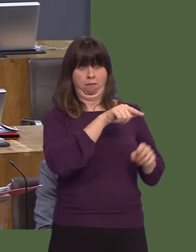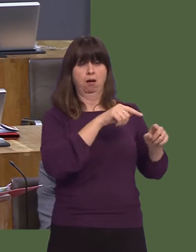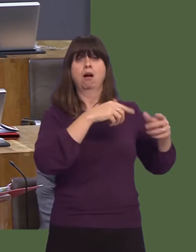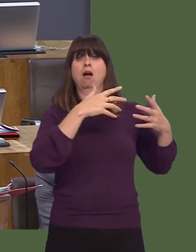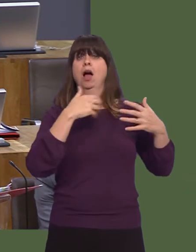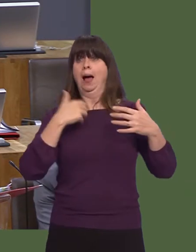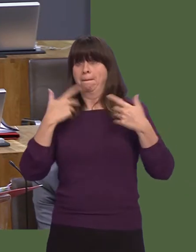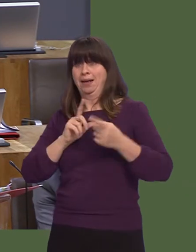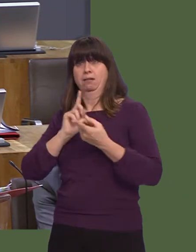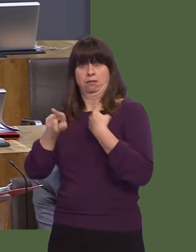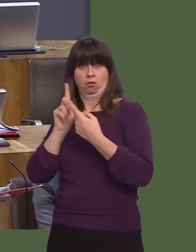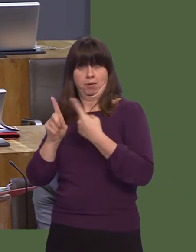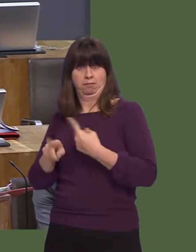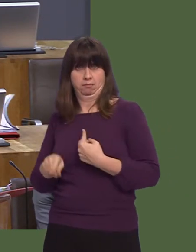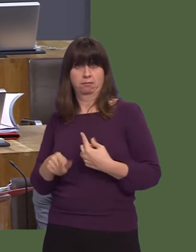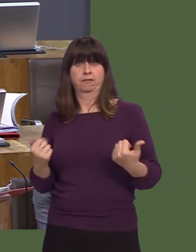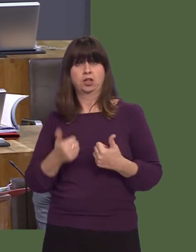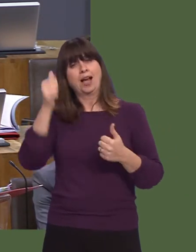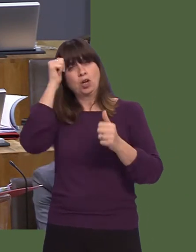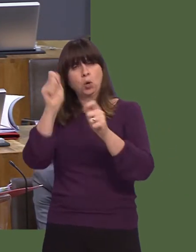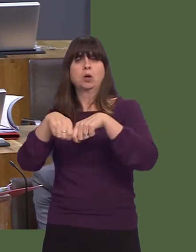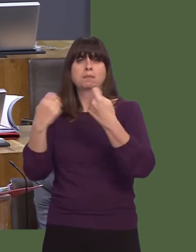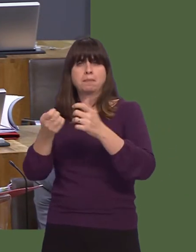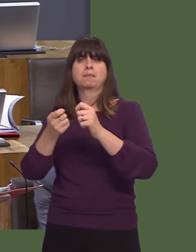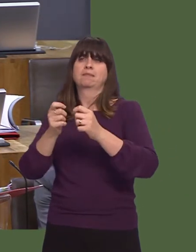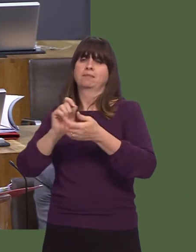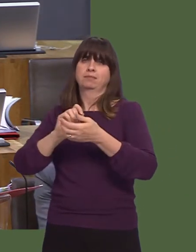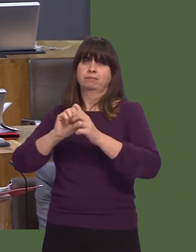comments that have been made in the press. All I can say about those comments is that,